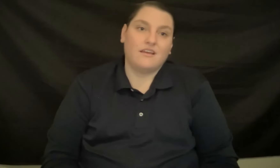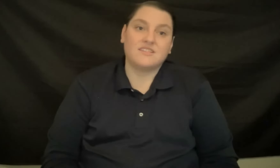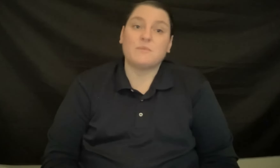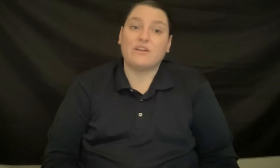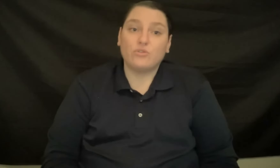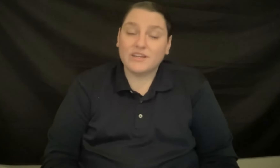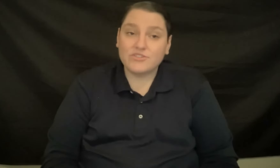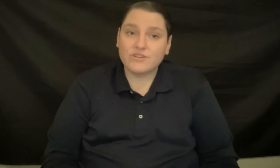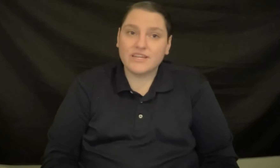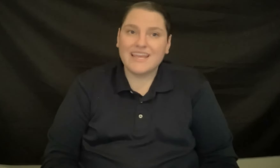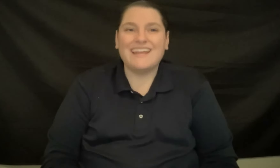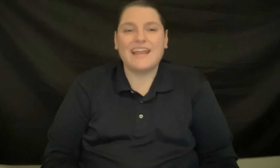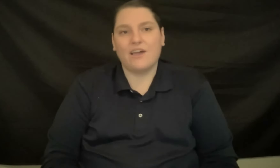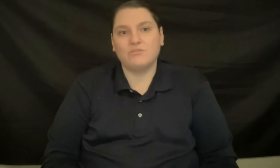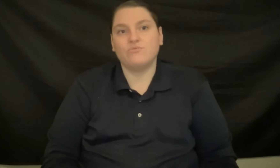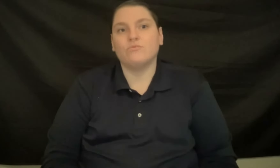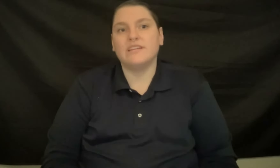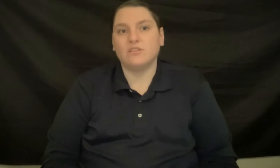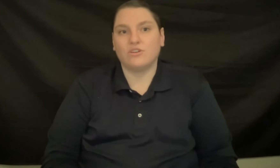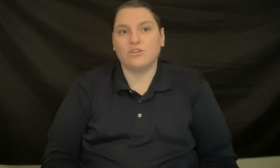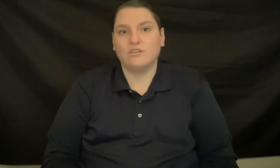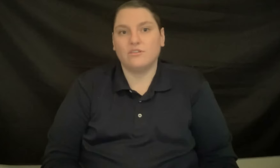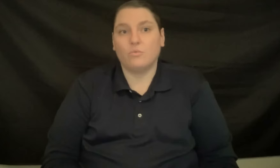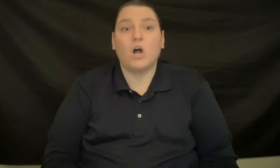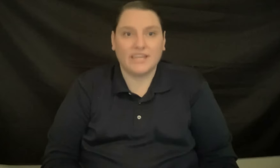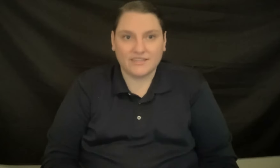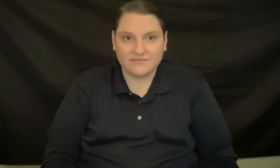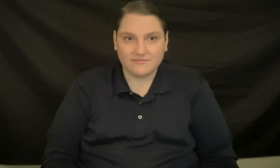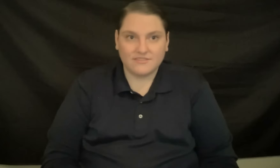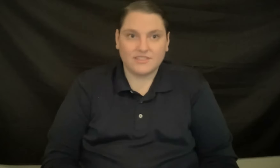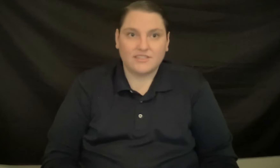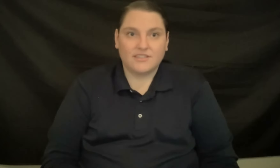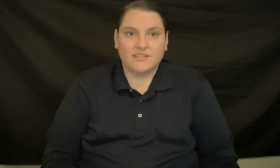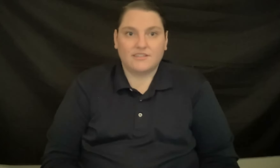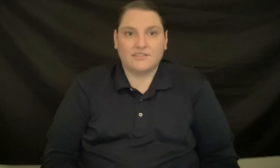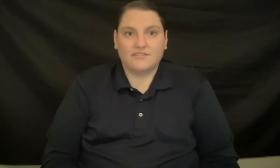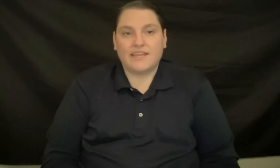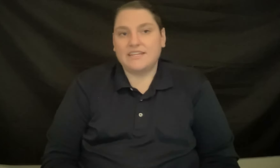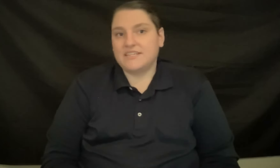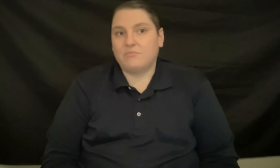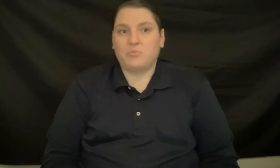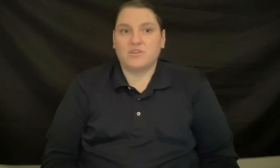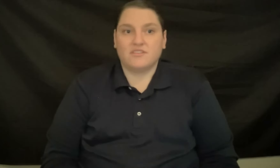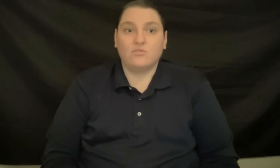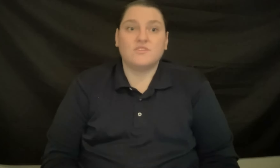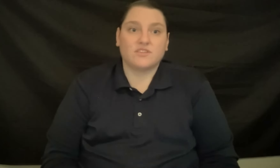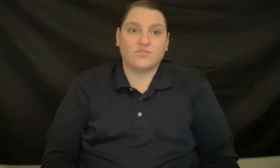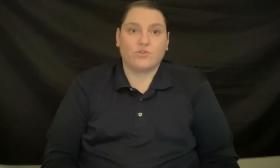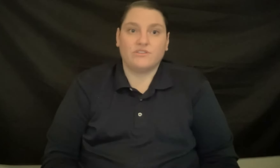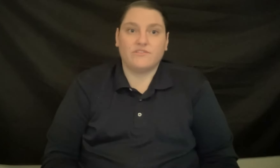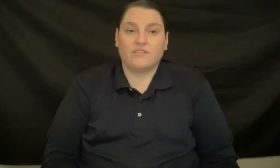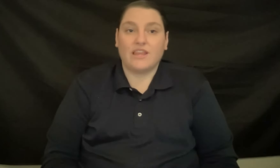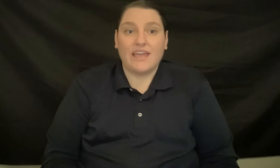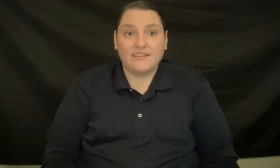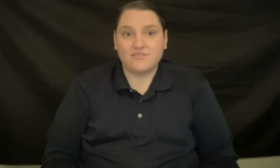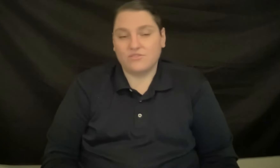but probably in the next 10-15 years we may start seeing a lot more progress in that area, especially related to spying and injuries.